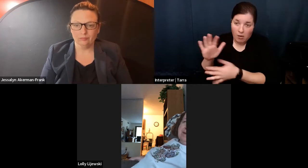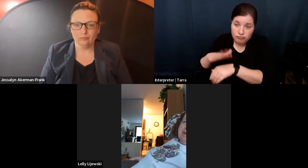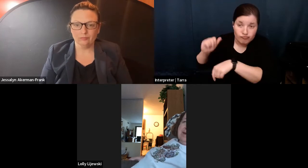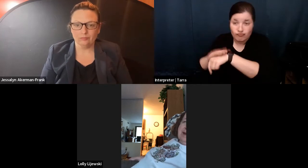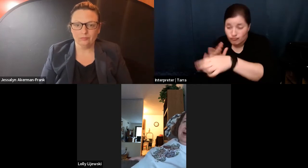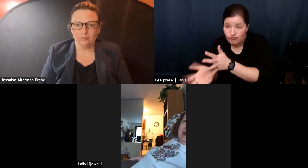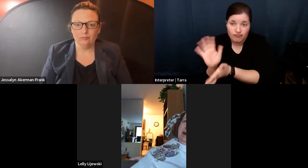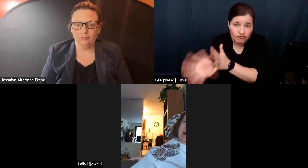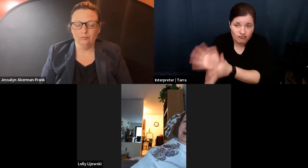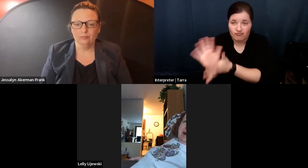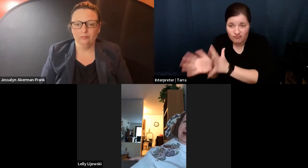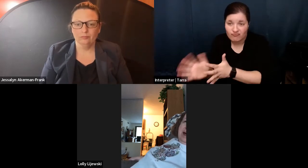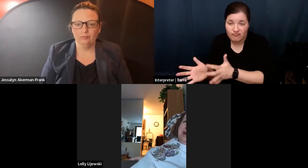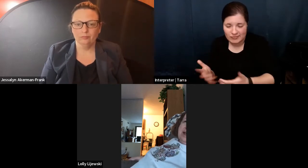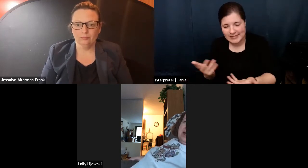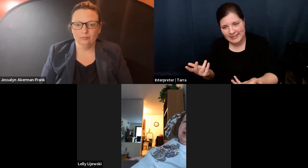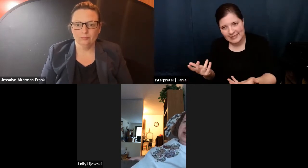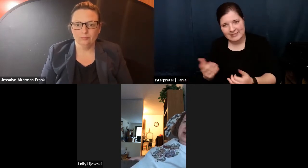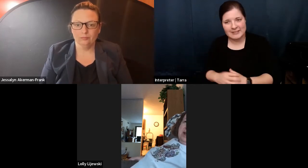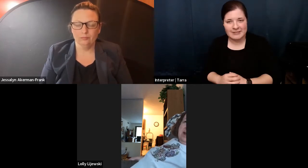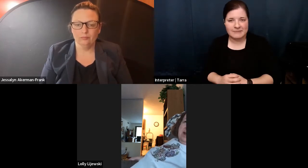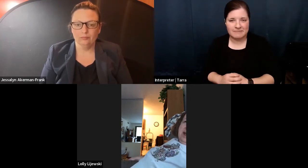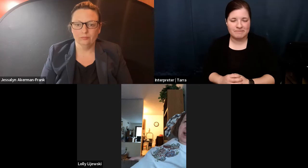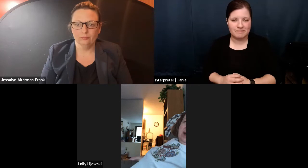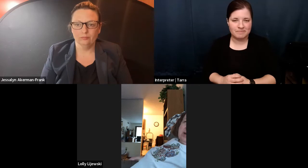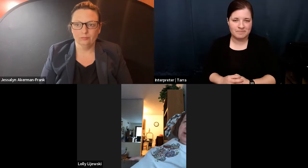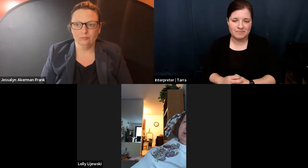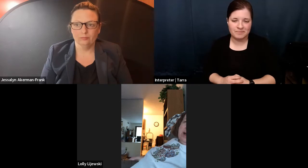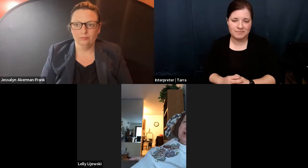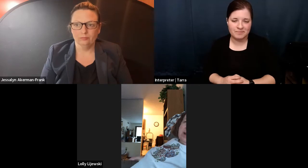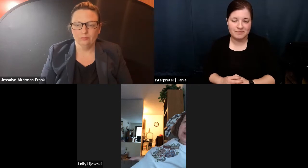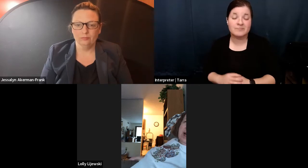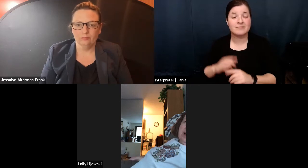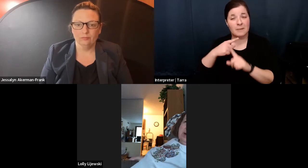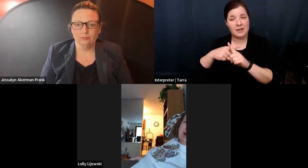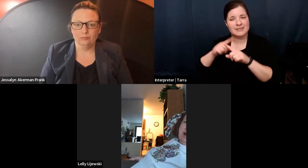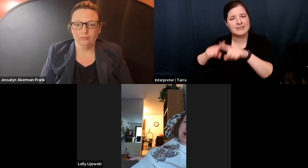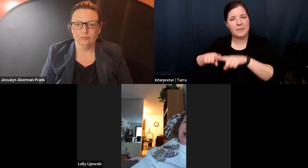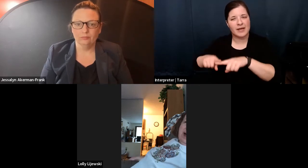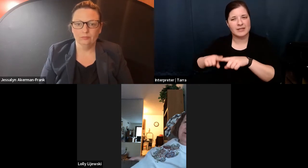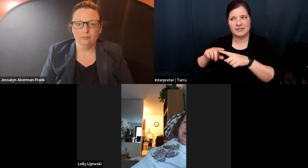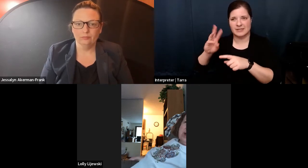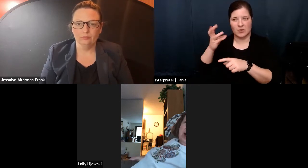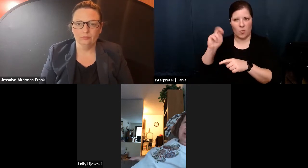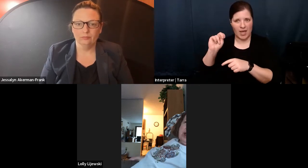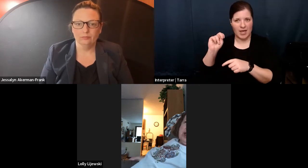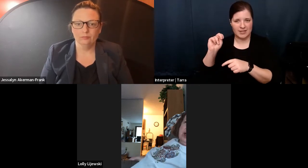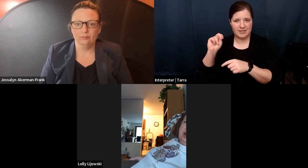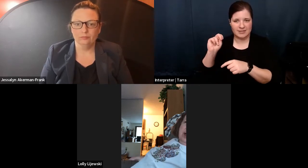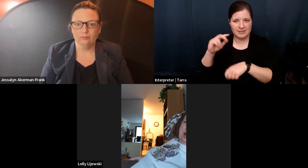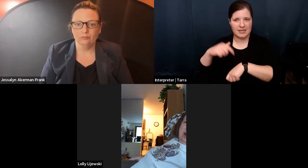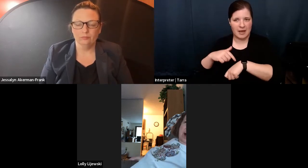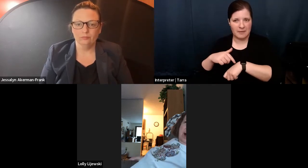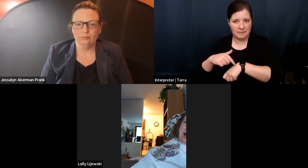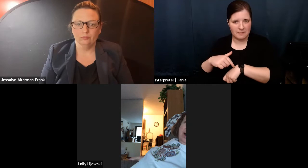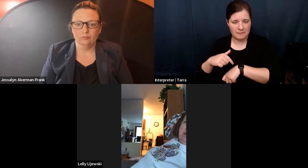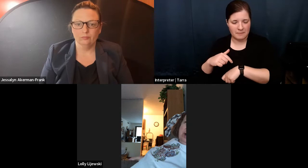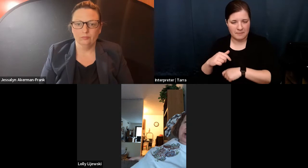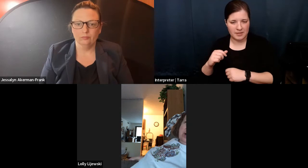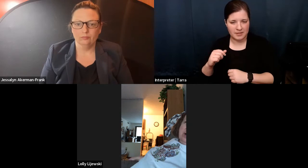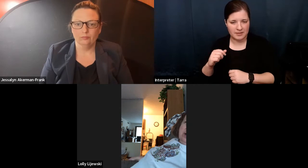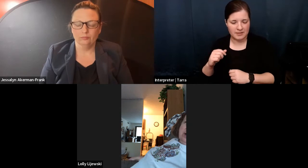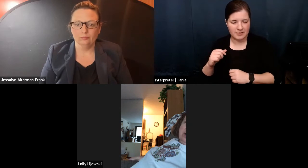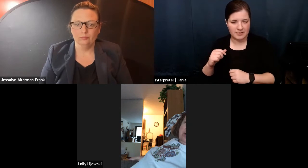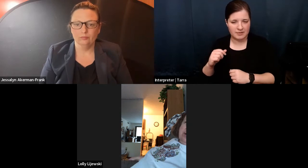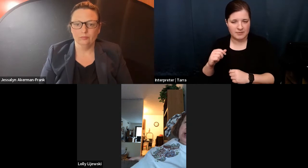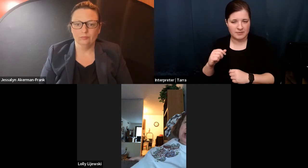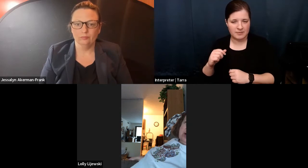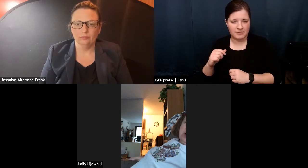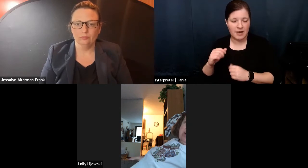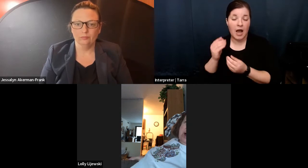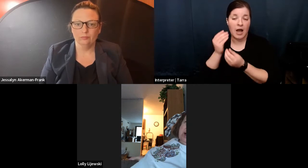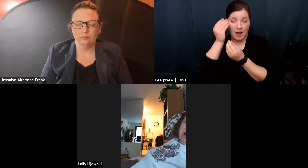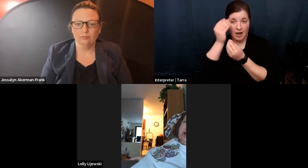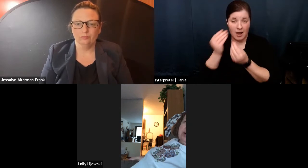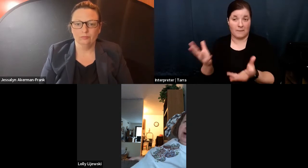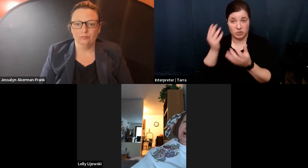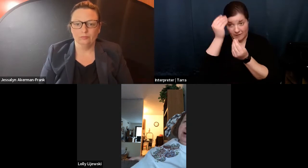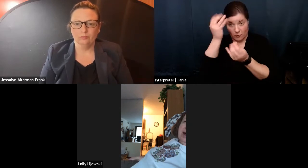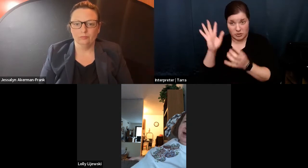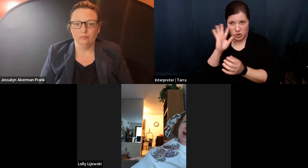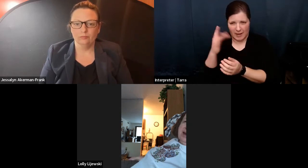I'm on my seventh guide dog, so that's not an unfamiliar challenge for me.